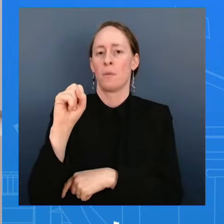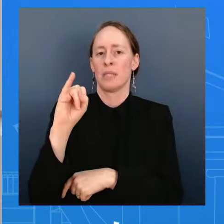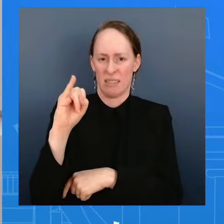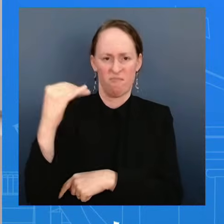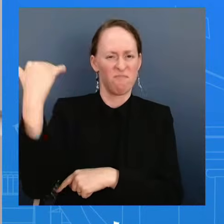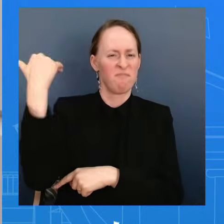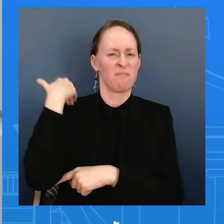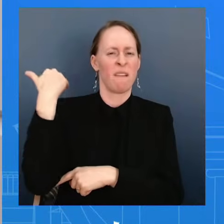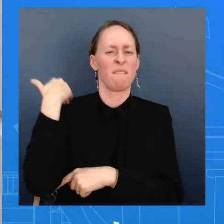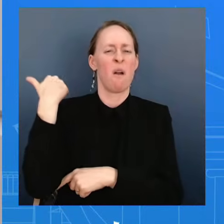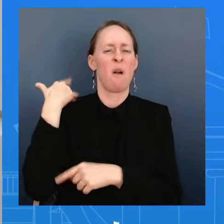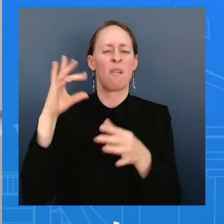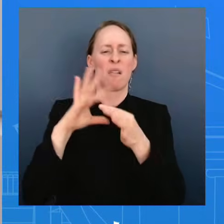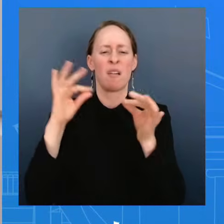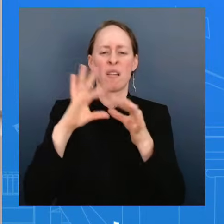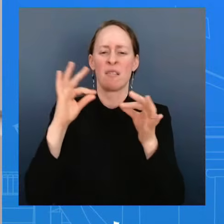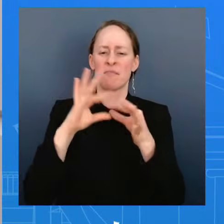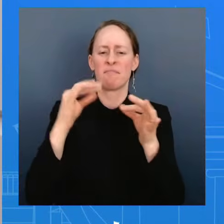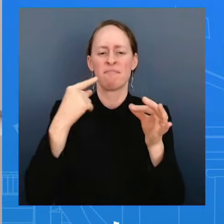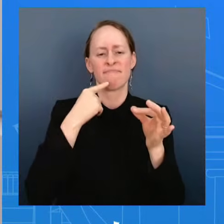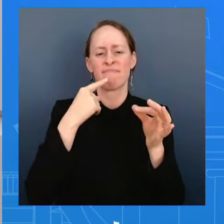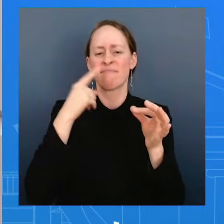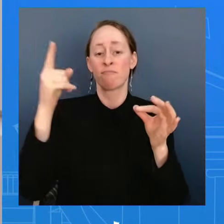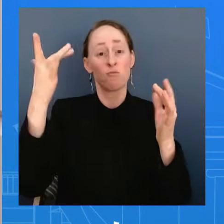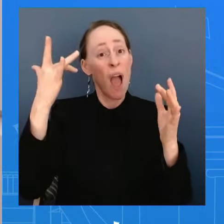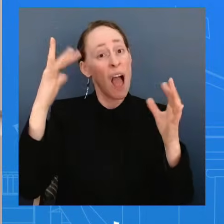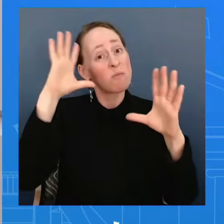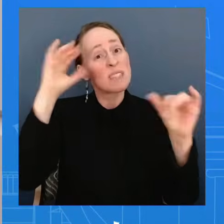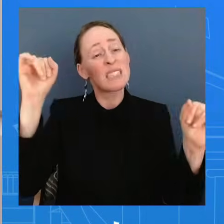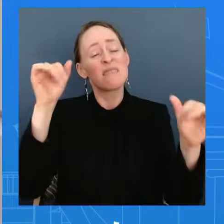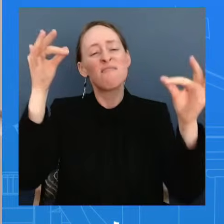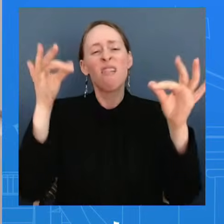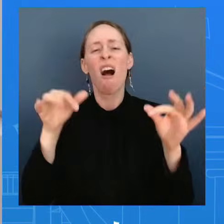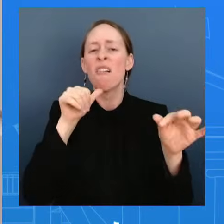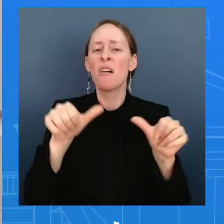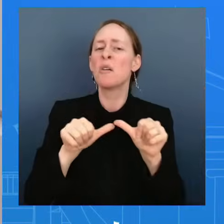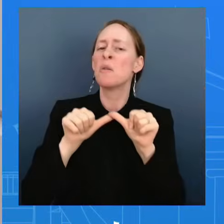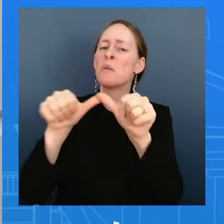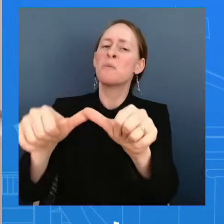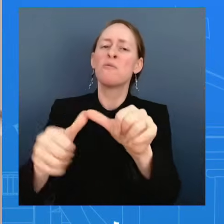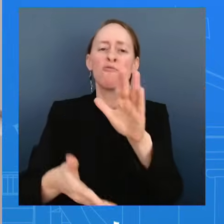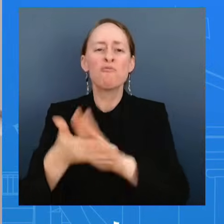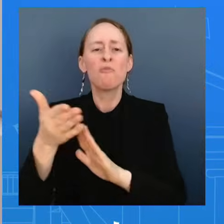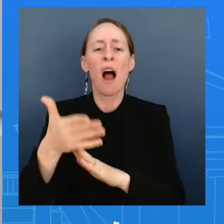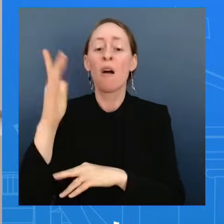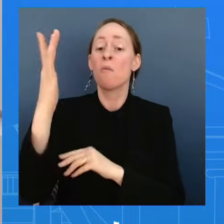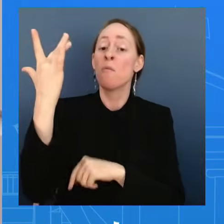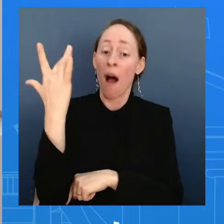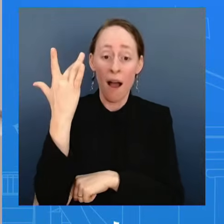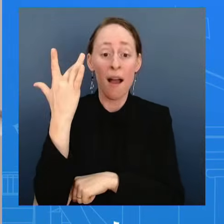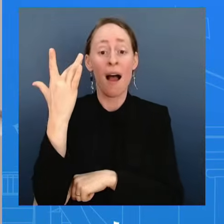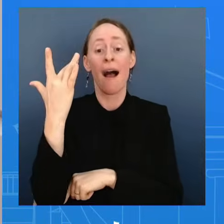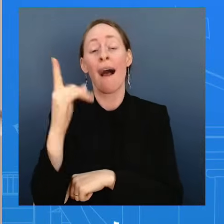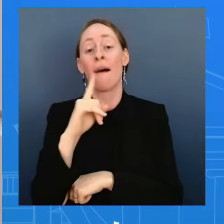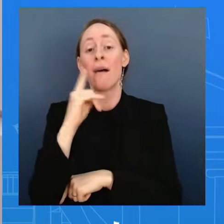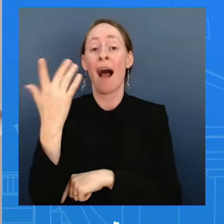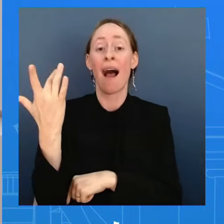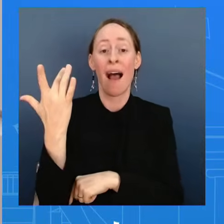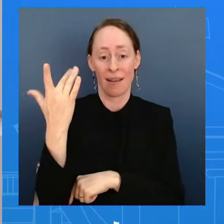The opposition and civil society have published more than 80 percent of the tally sheets received from polling stations throughout Venezuela,